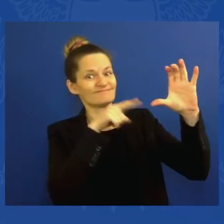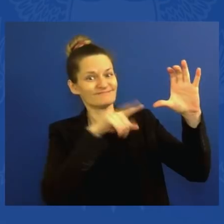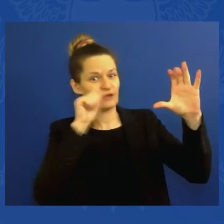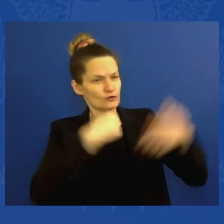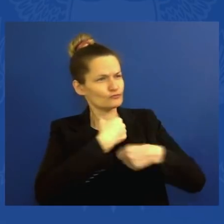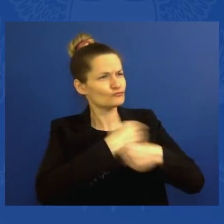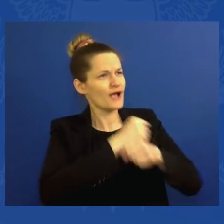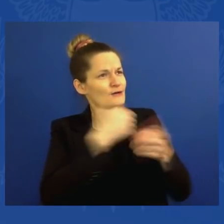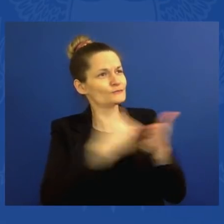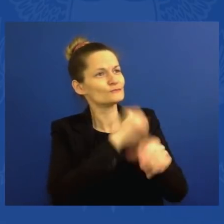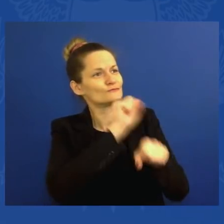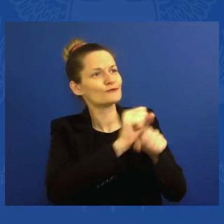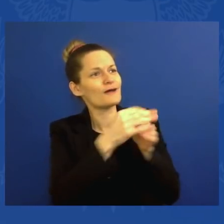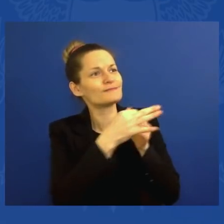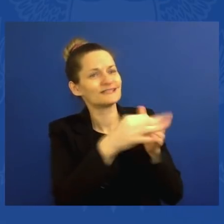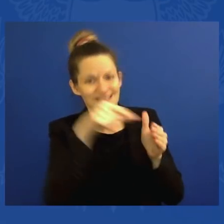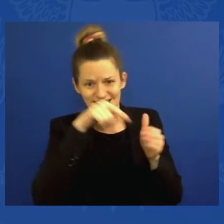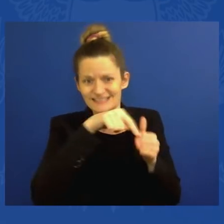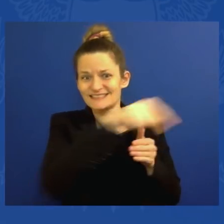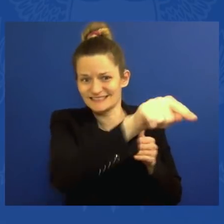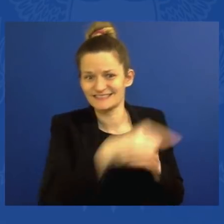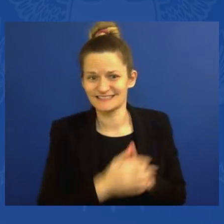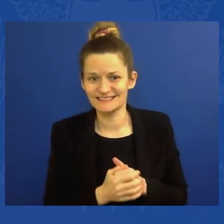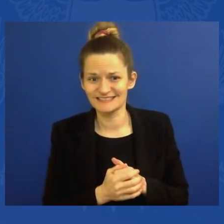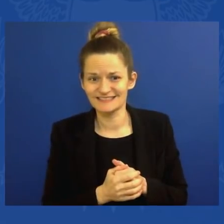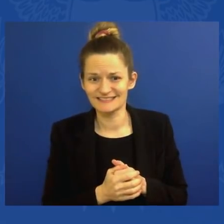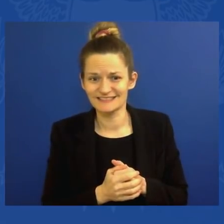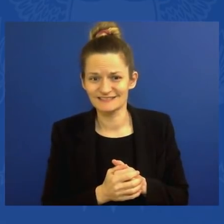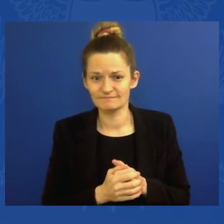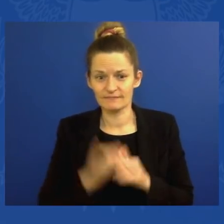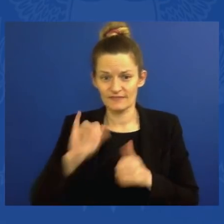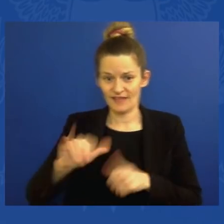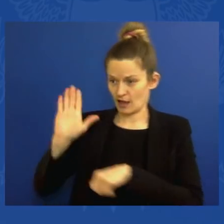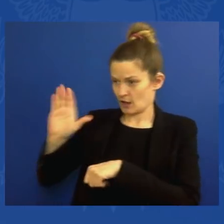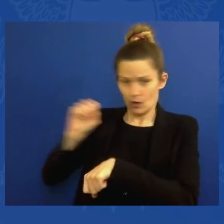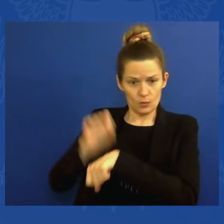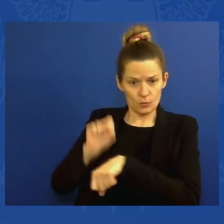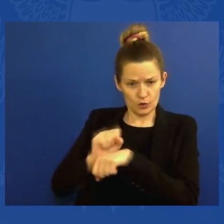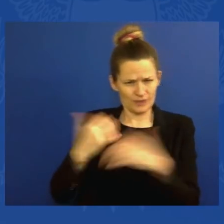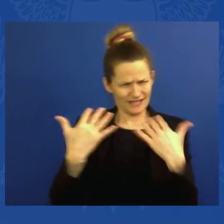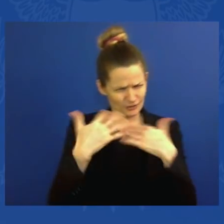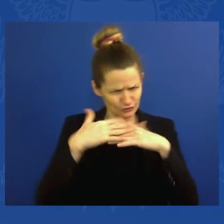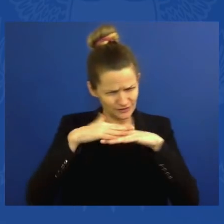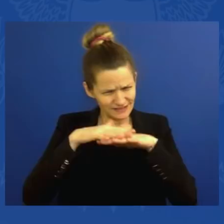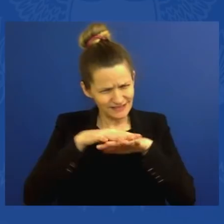of Siemens products and services for federal agencies. She currently sits on the board of directors